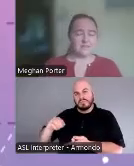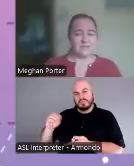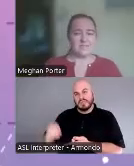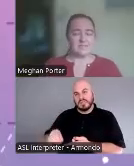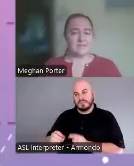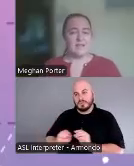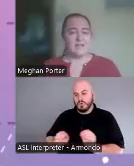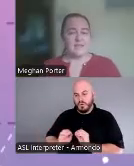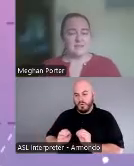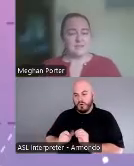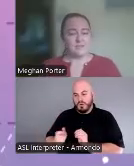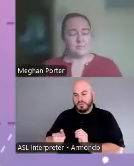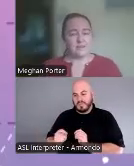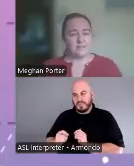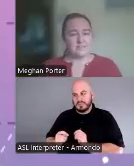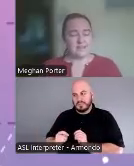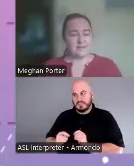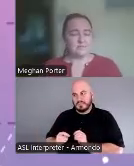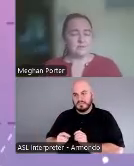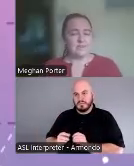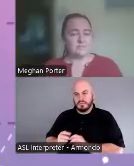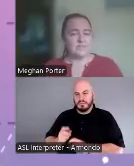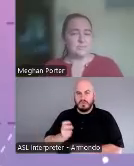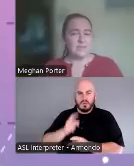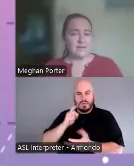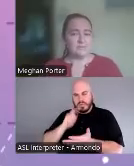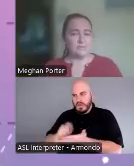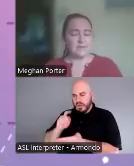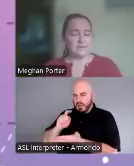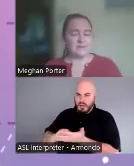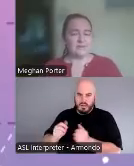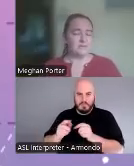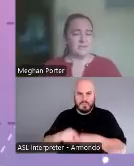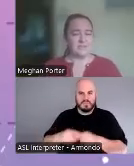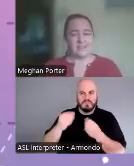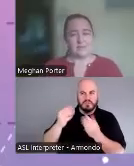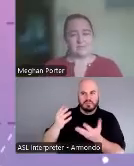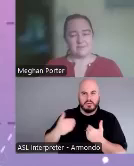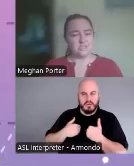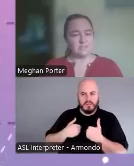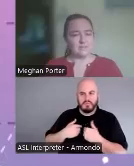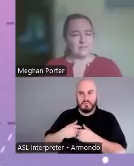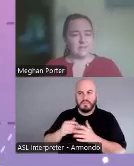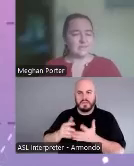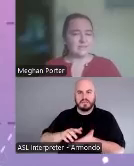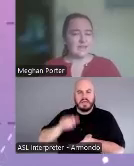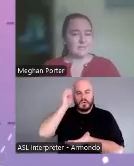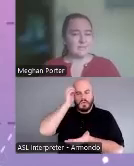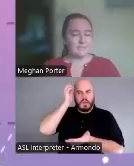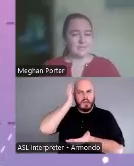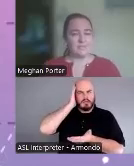So it's a little bit hard to tell with information we have what the takeaway really should be from this about